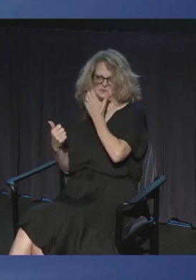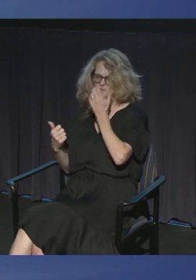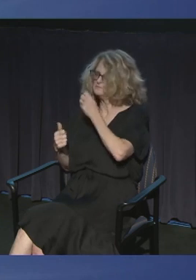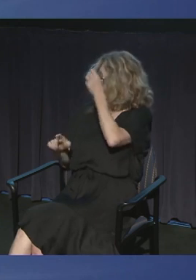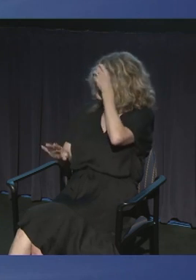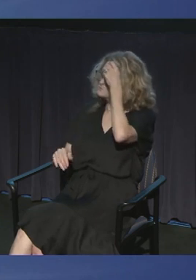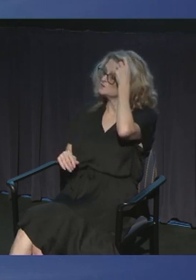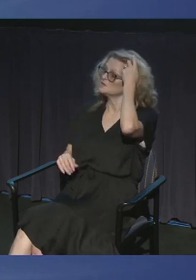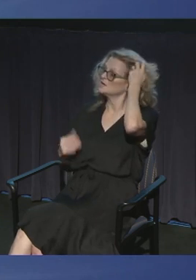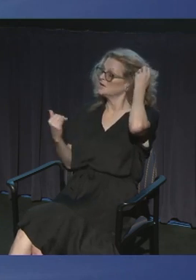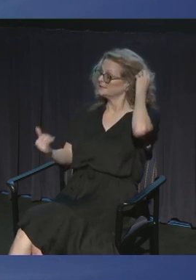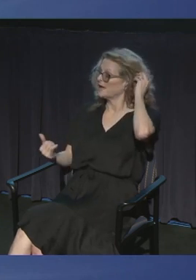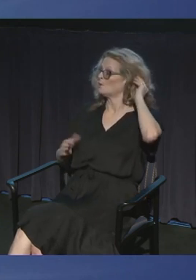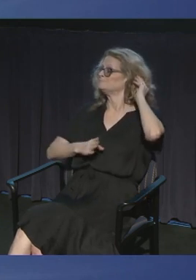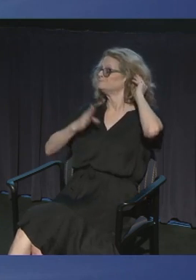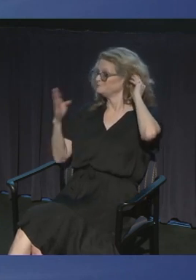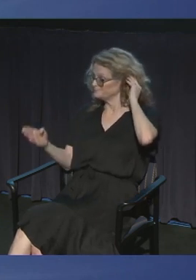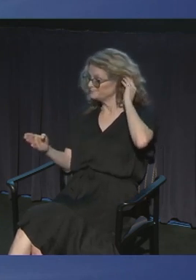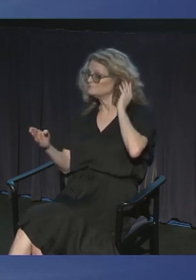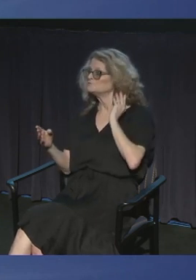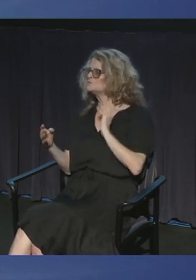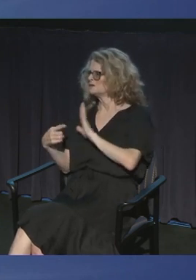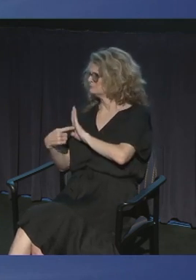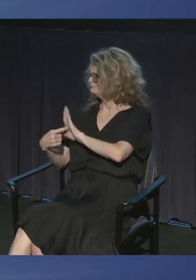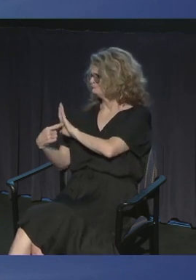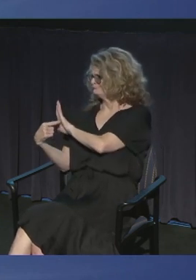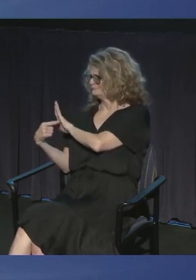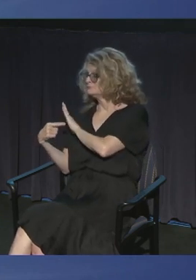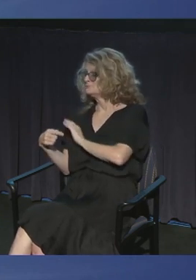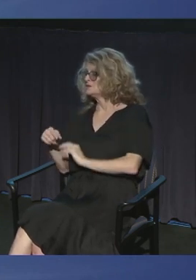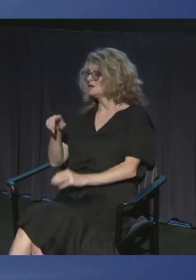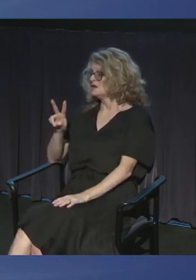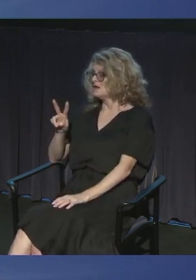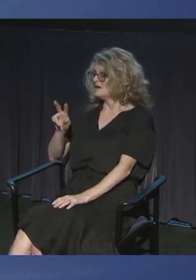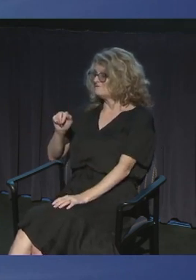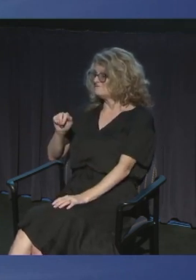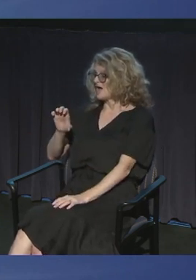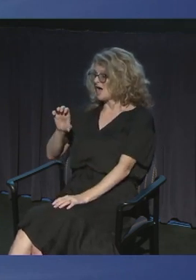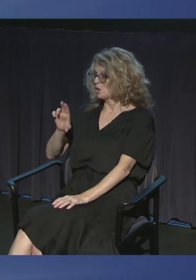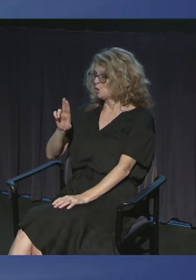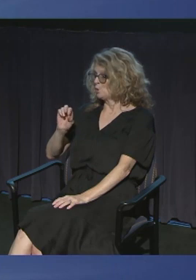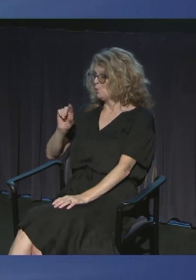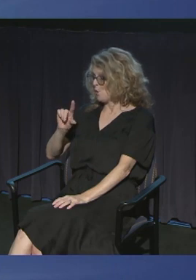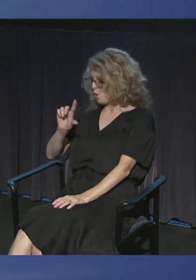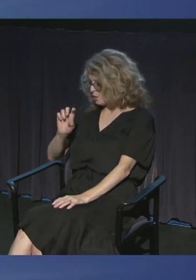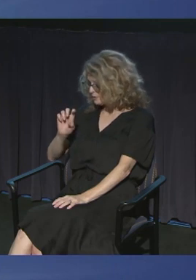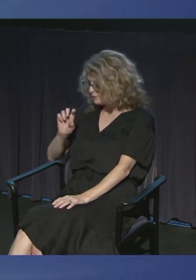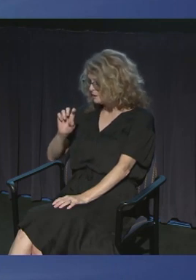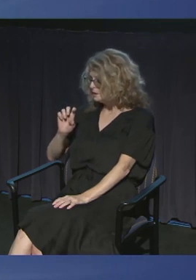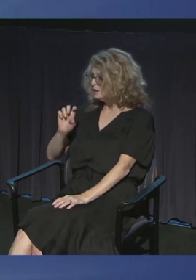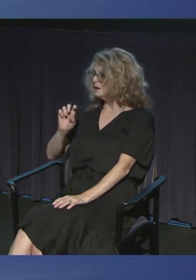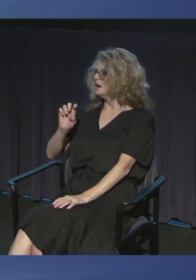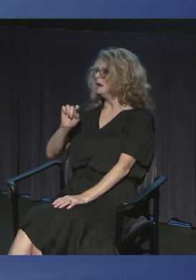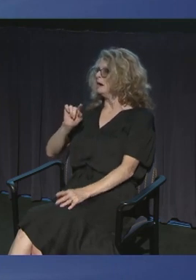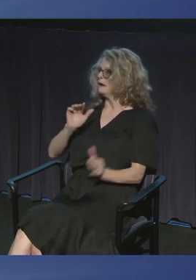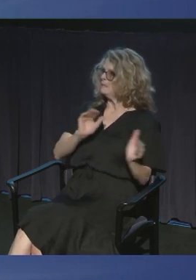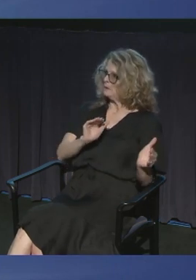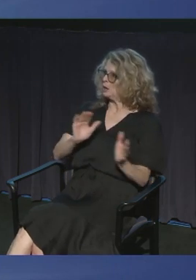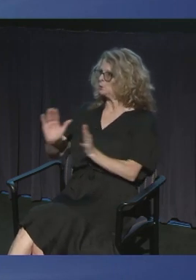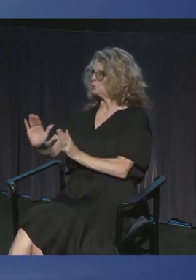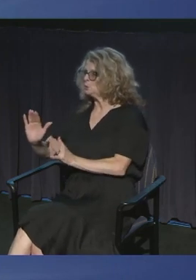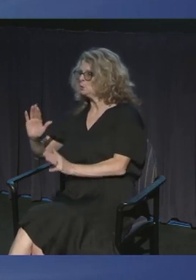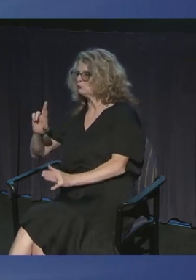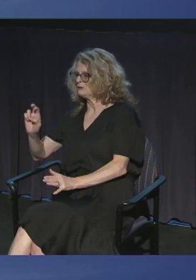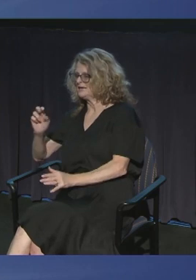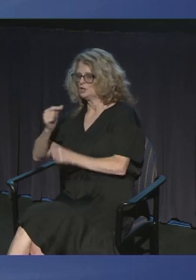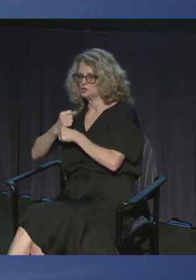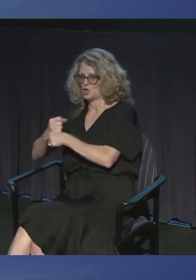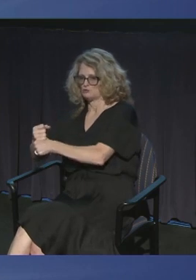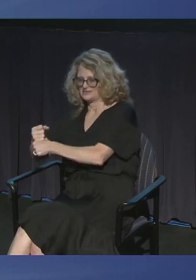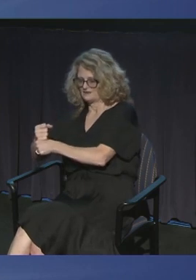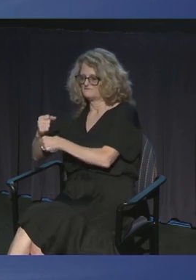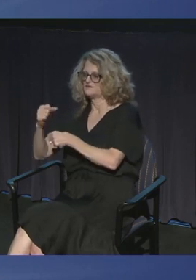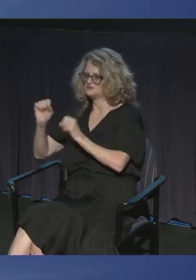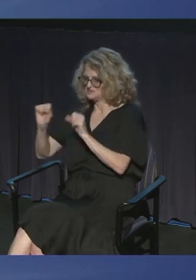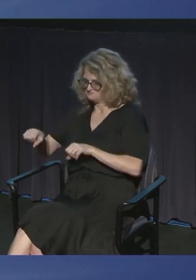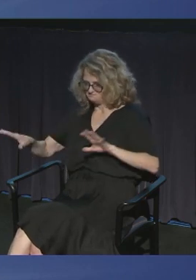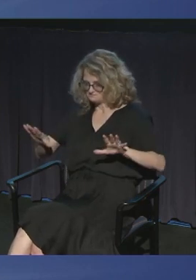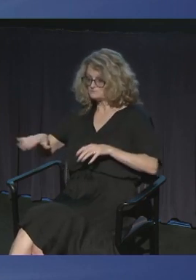ABLE TO SHOW THE RESTORATION OF